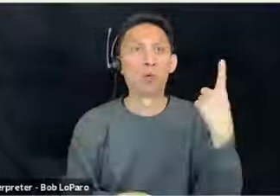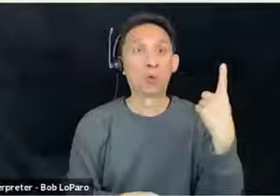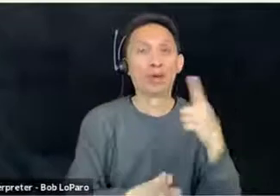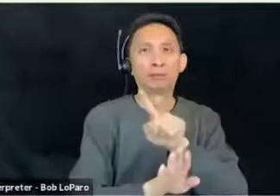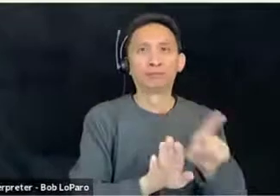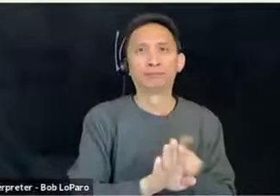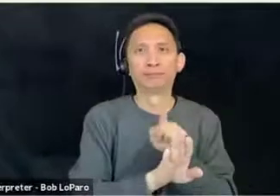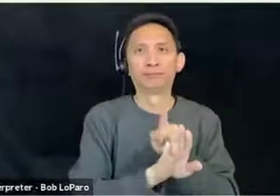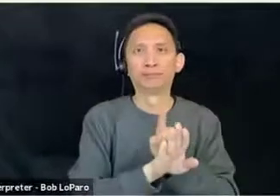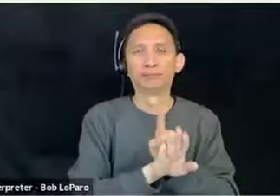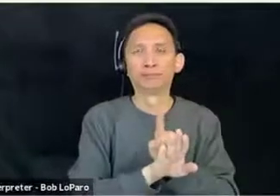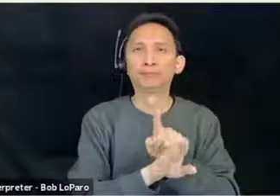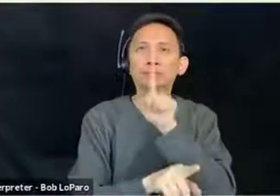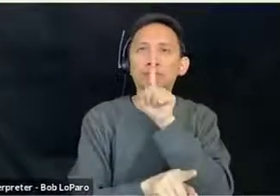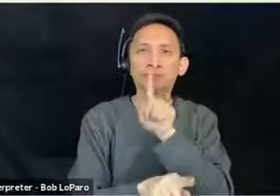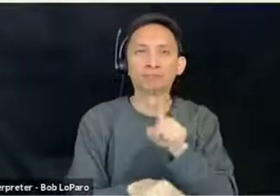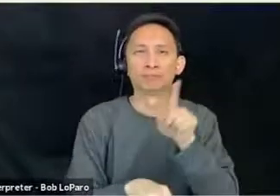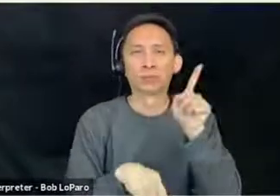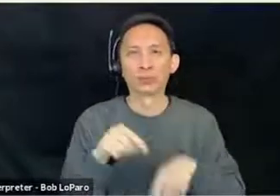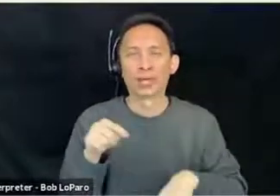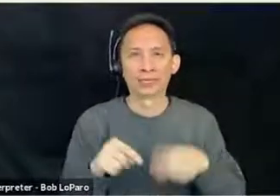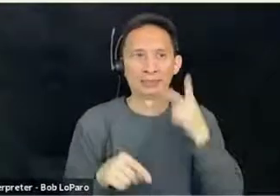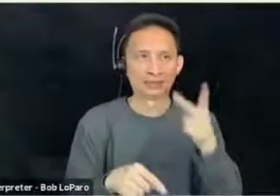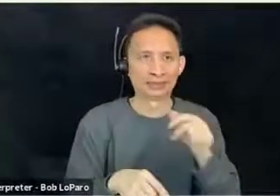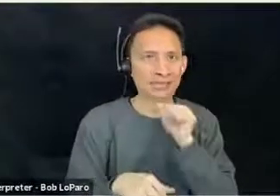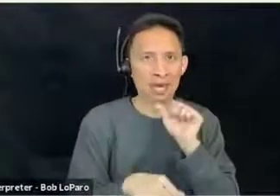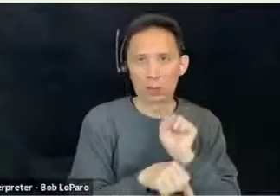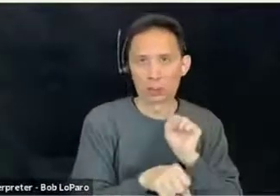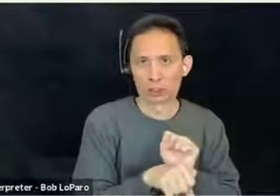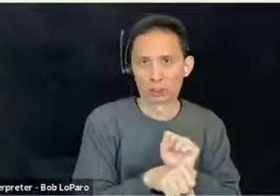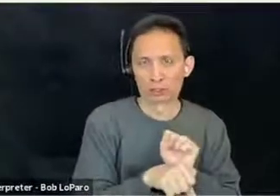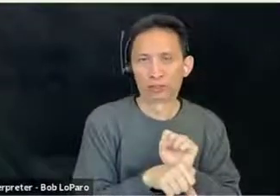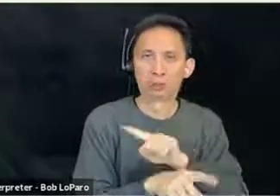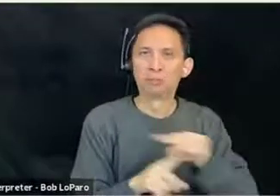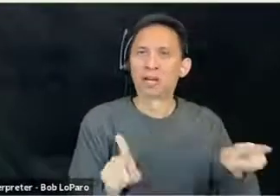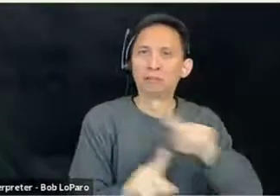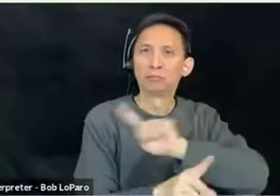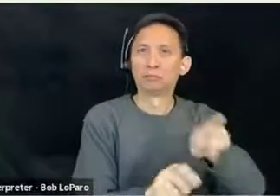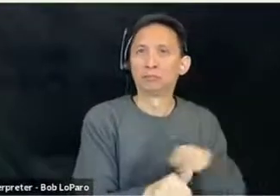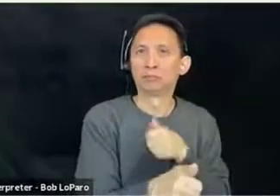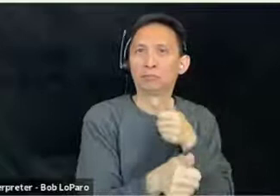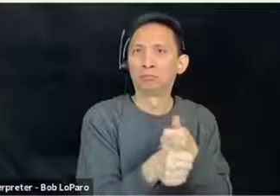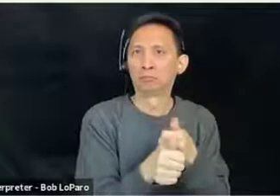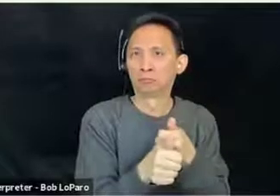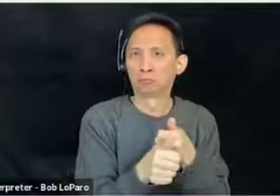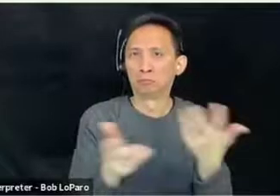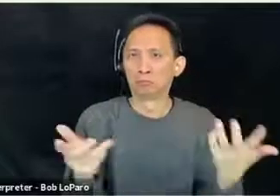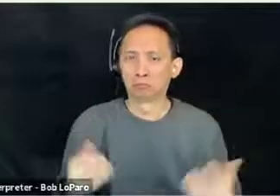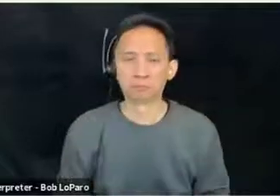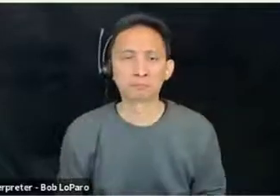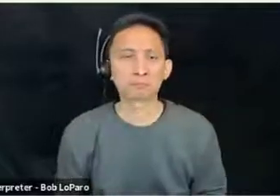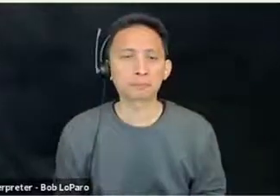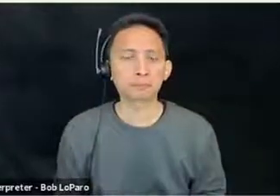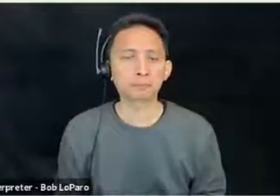of that gene in our bodies. And so if...